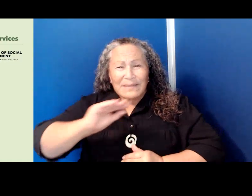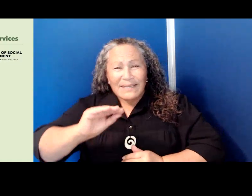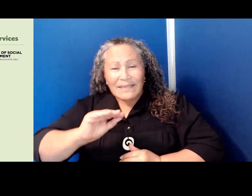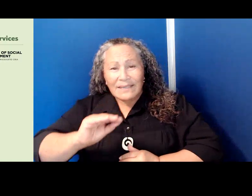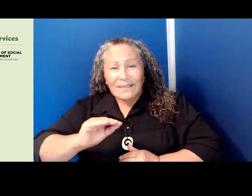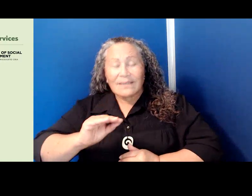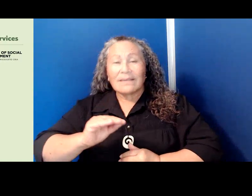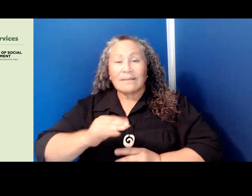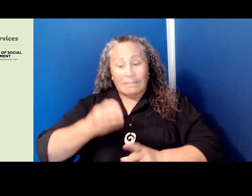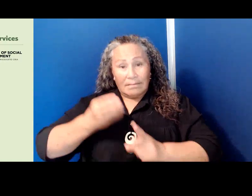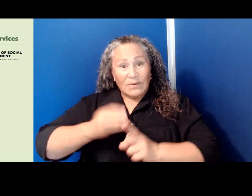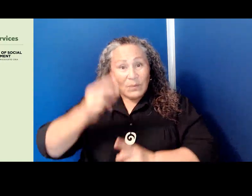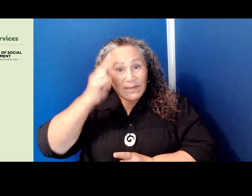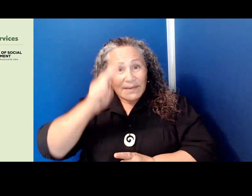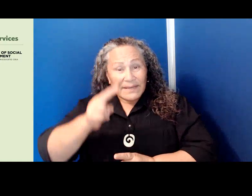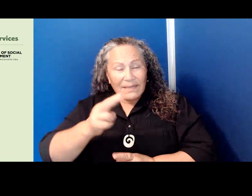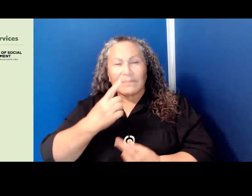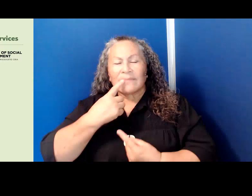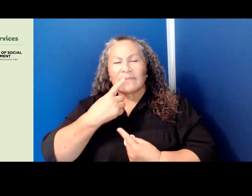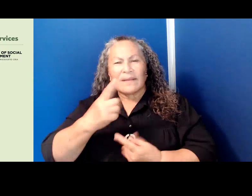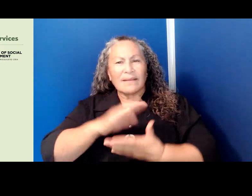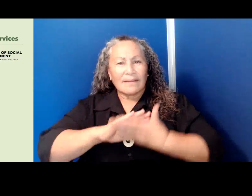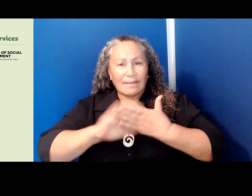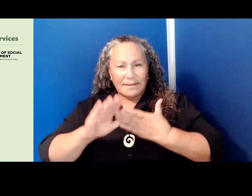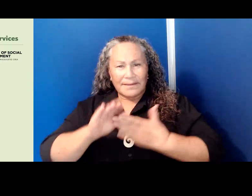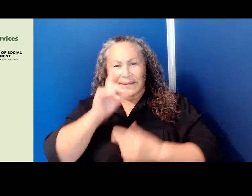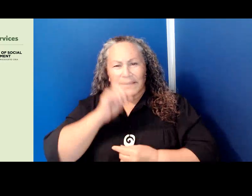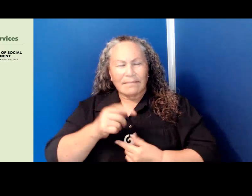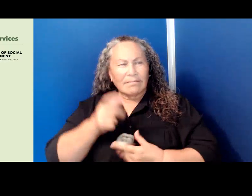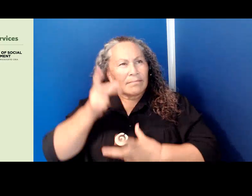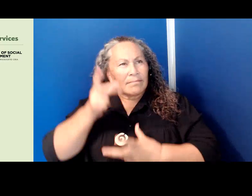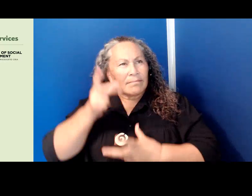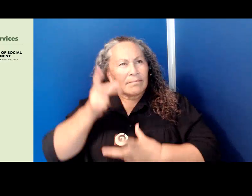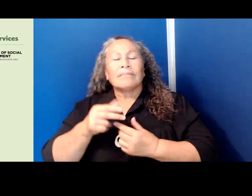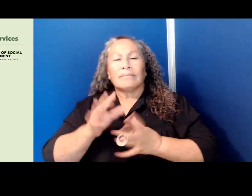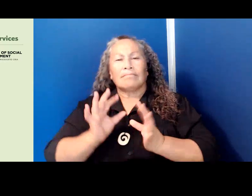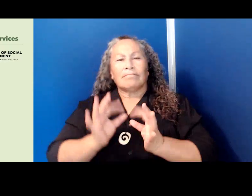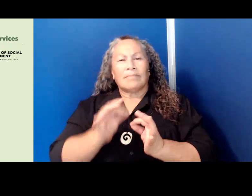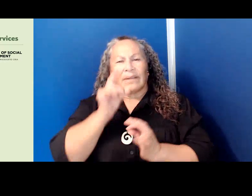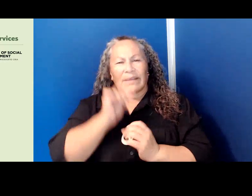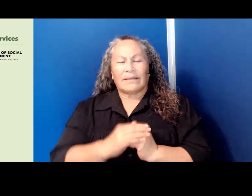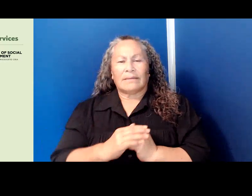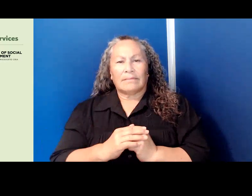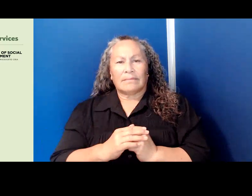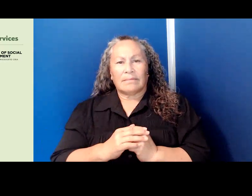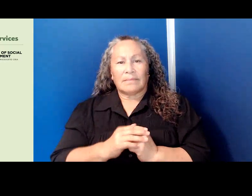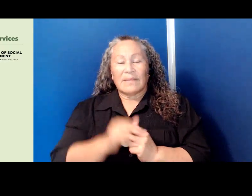names so that the interpreters can follow. And if people are speaking too quickly,